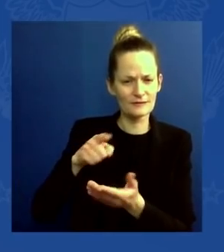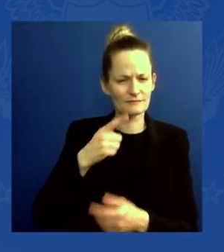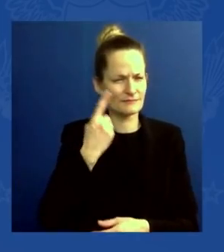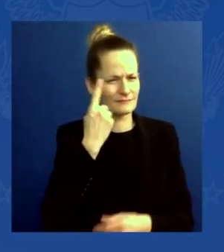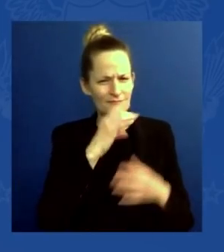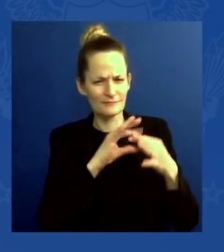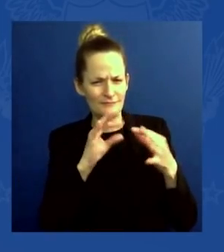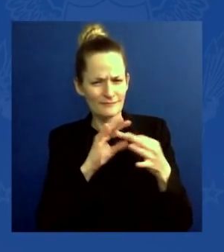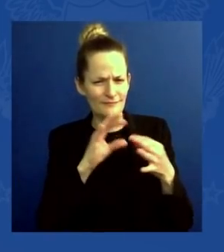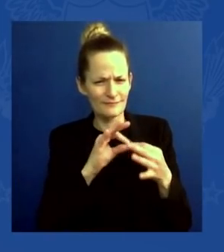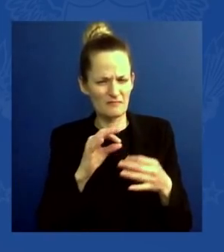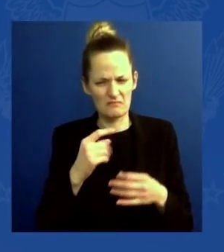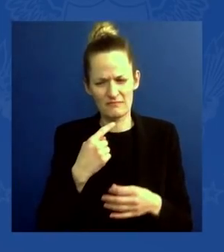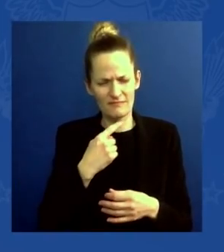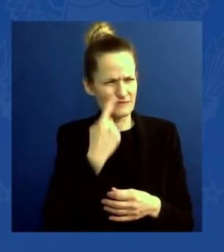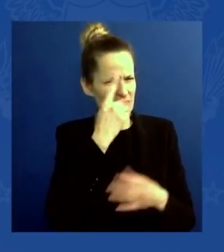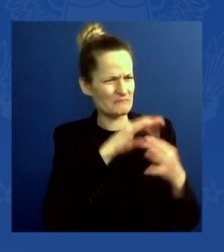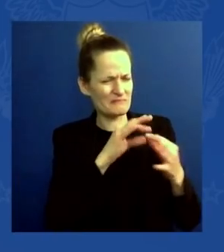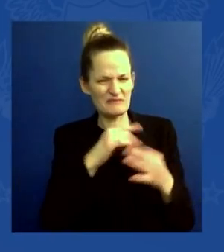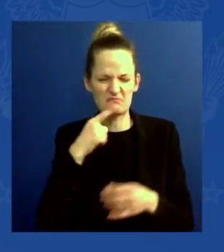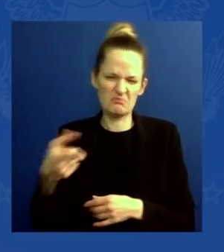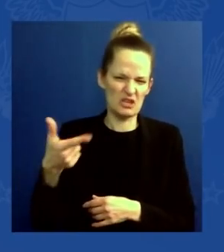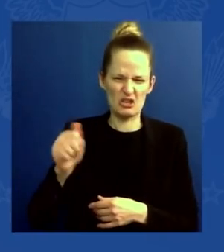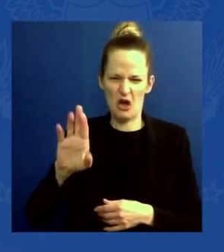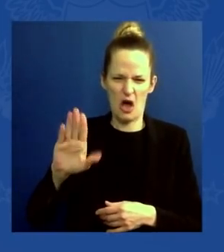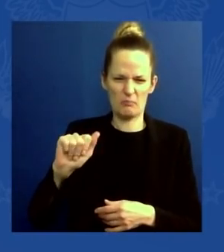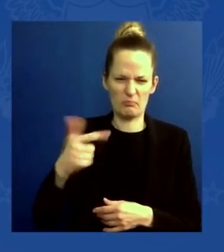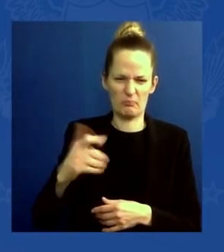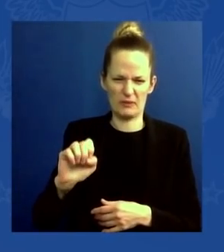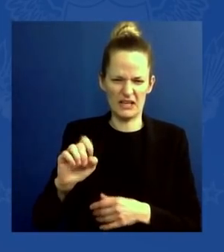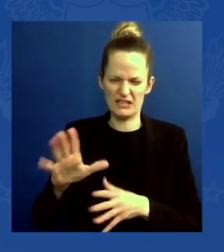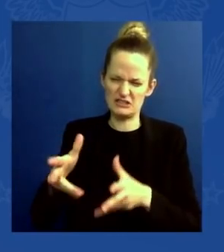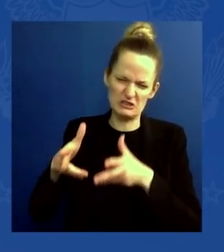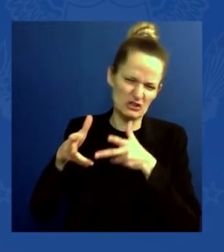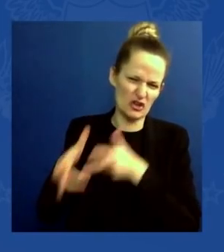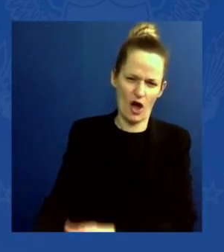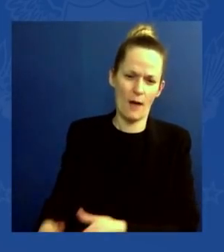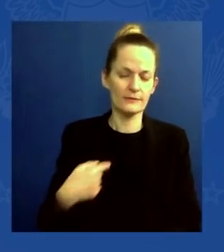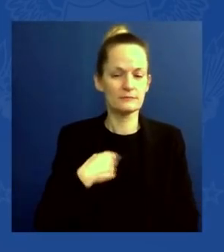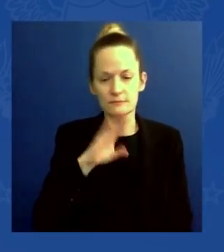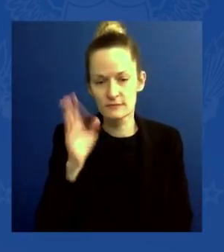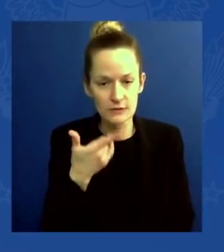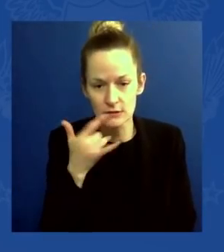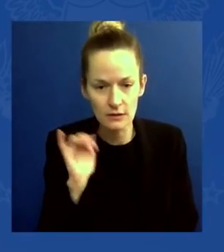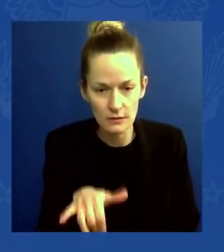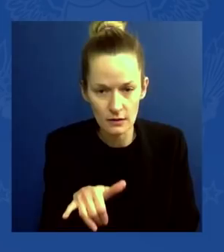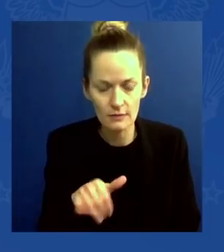The Press: Okay. The President: Now, here's the thing -- The Press: Sure. >> The President: If in fact, because of the outrageous behavior